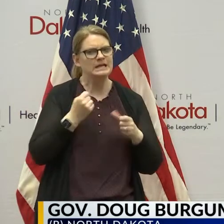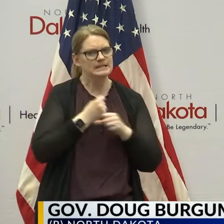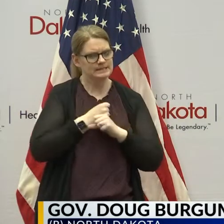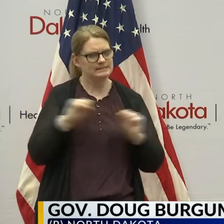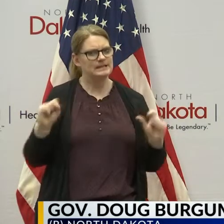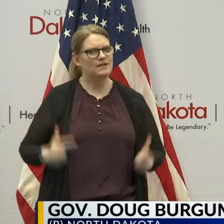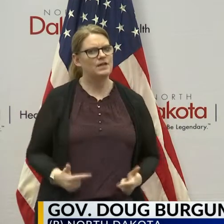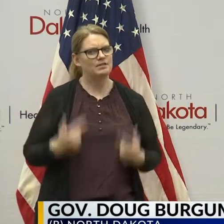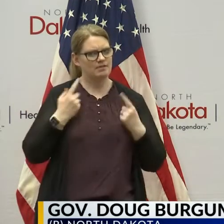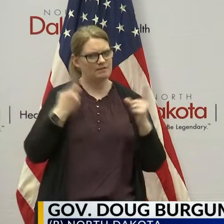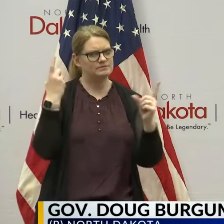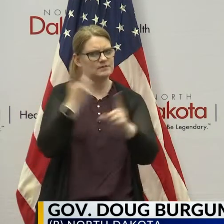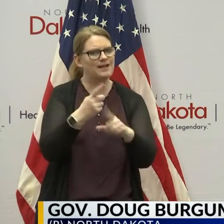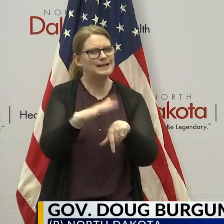USED FOR COVCOVID-19 PATIENTS.